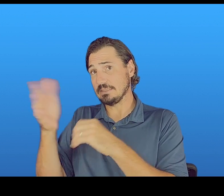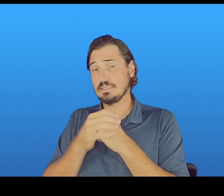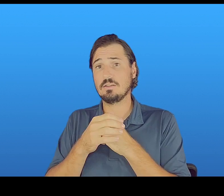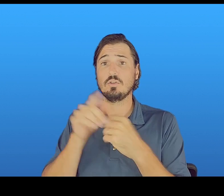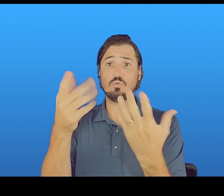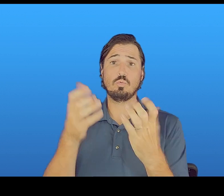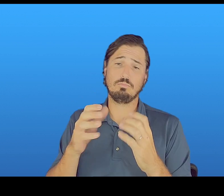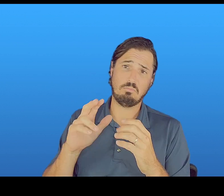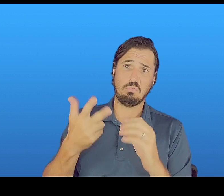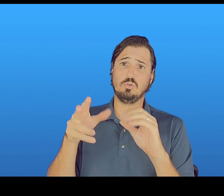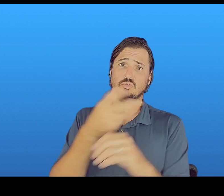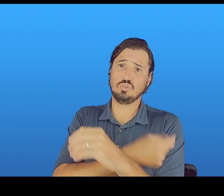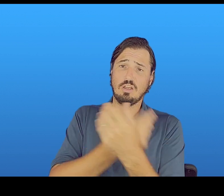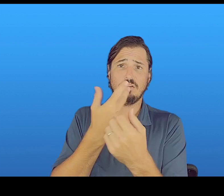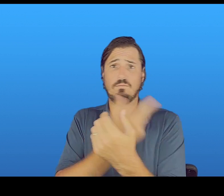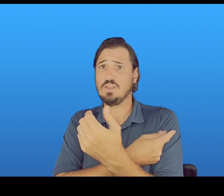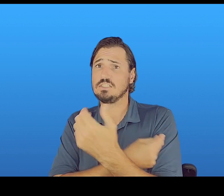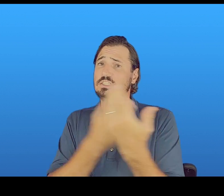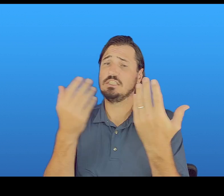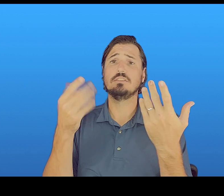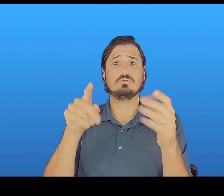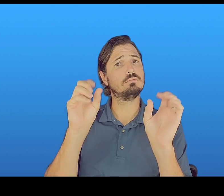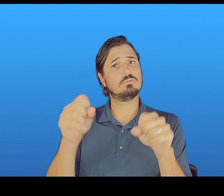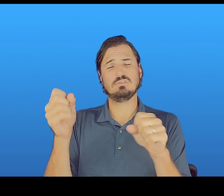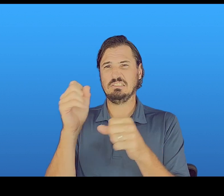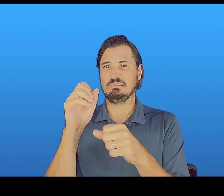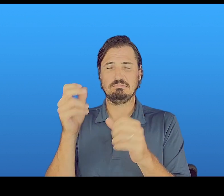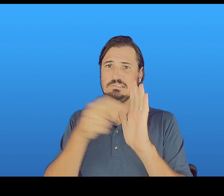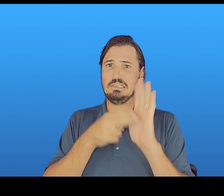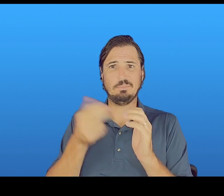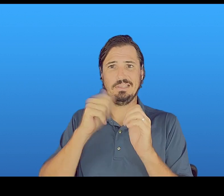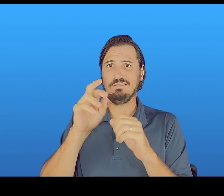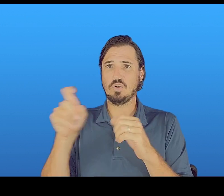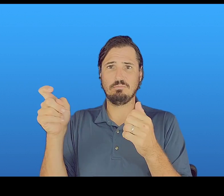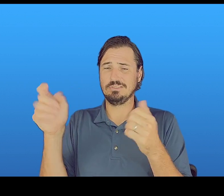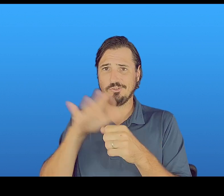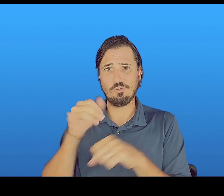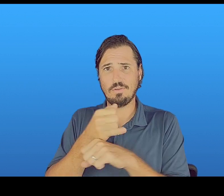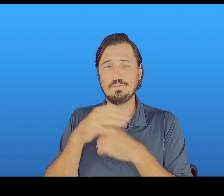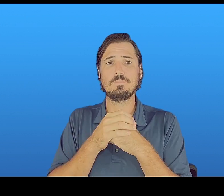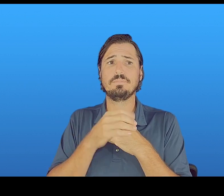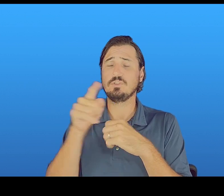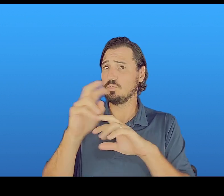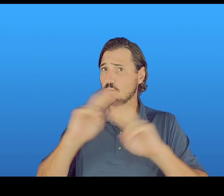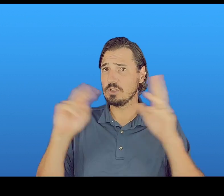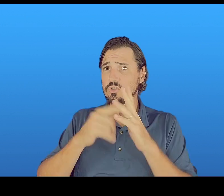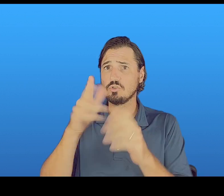just make an appointment at any pharmacy or clinic on the island. For a full list, visit Kauai.gov/vaccine.